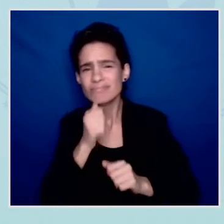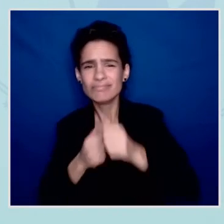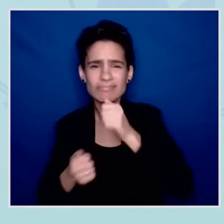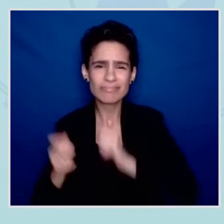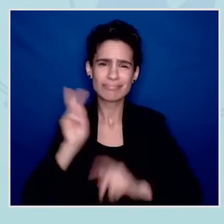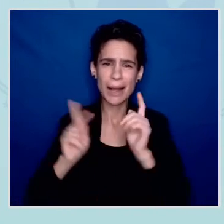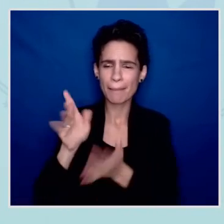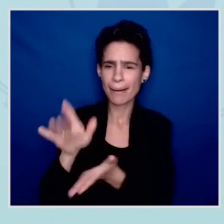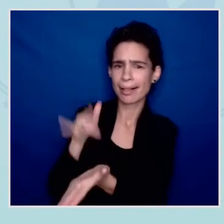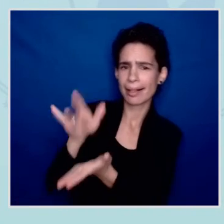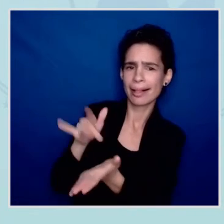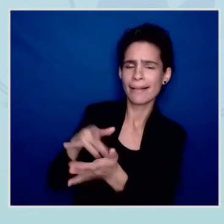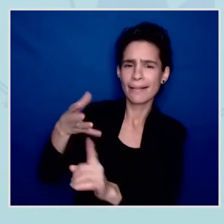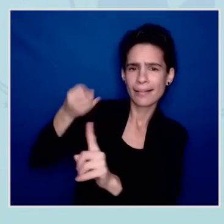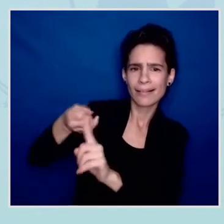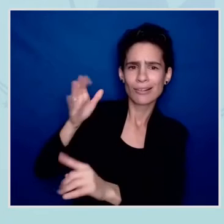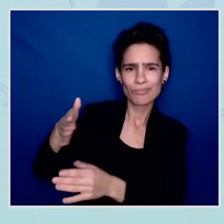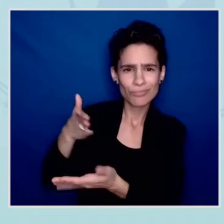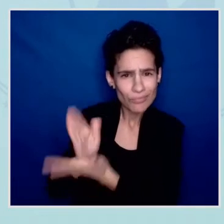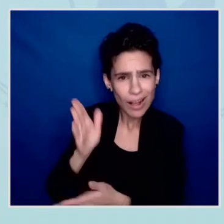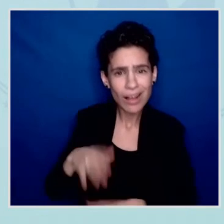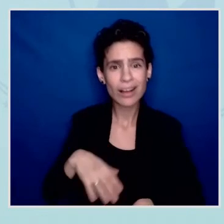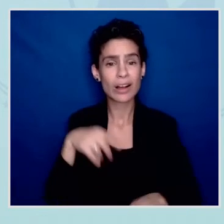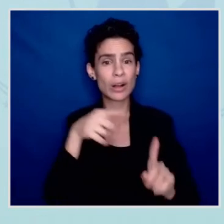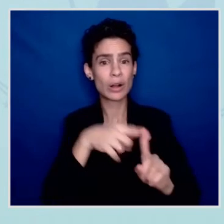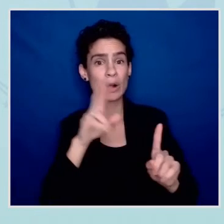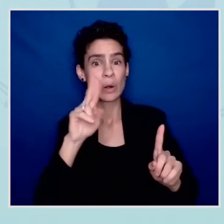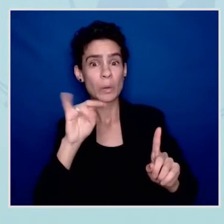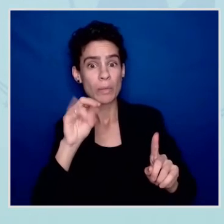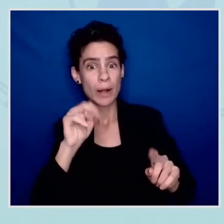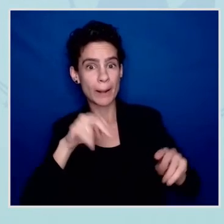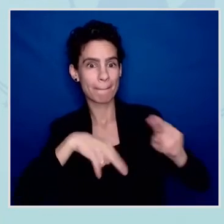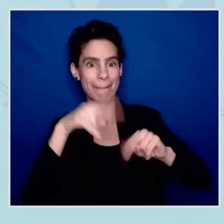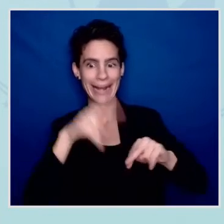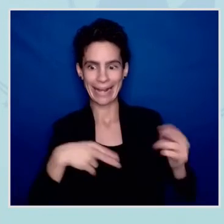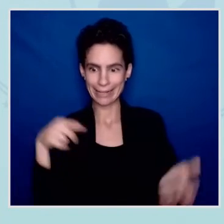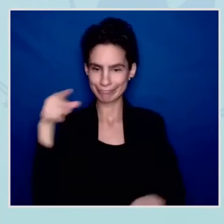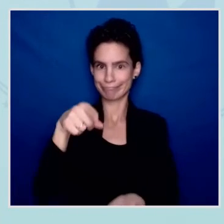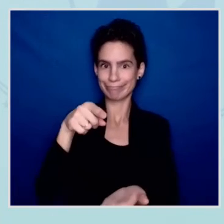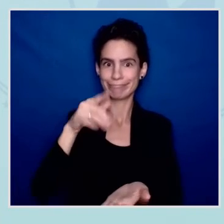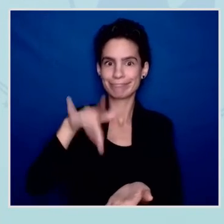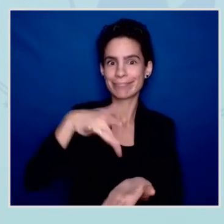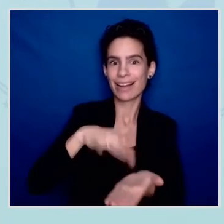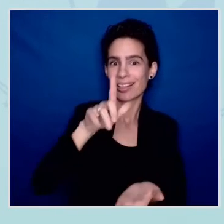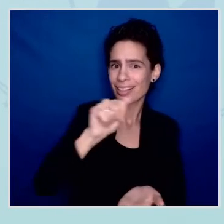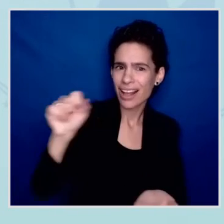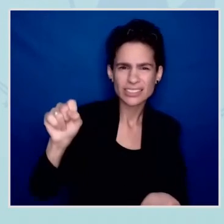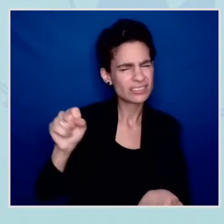INEQUALITIES OF RACE, GENDER AND CLASS. FOR THE LAST FOUR YEARS, THEY'VE BEEN UNDER ASSAULT, ATTACKS ON THEIR RIGHTS, THEIR